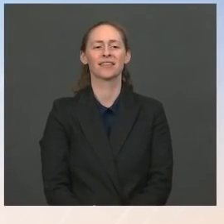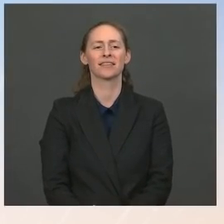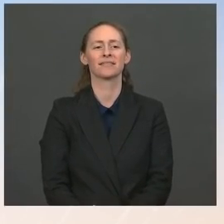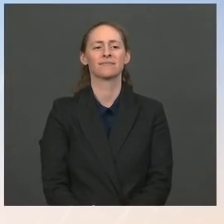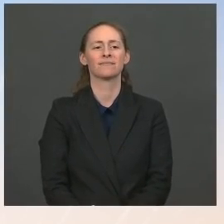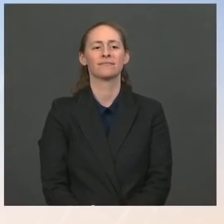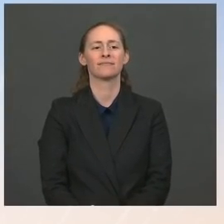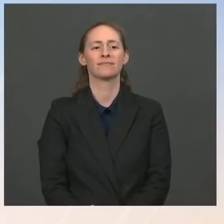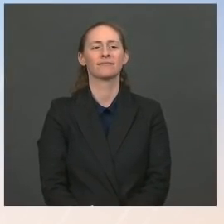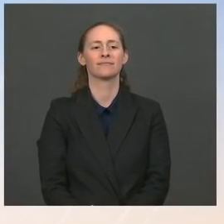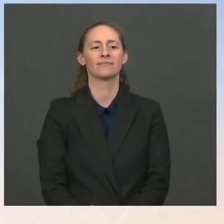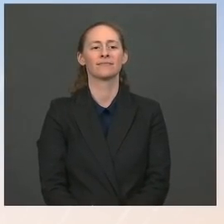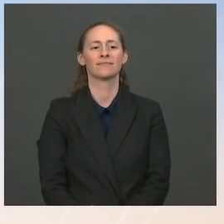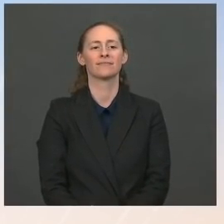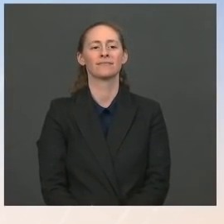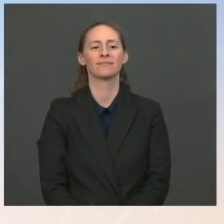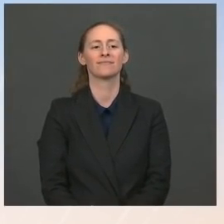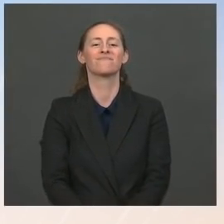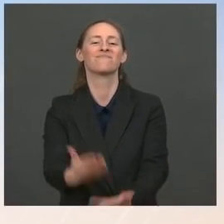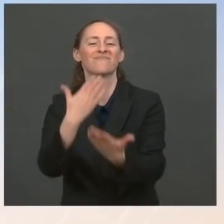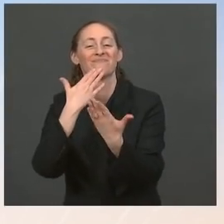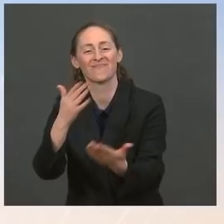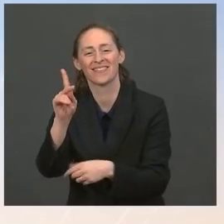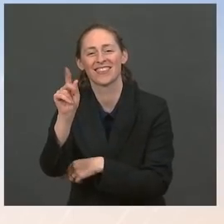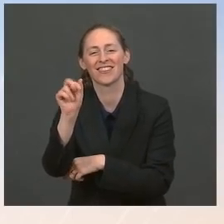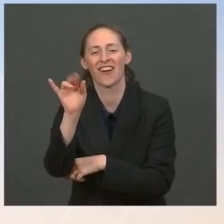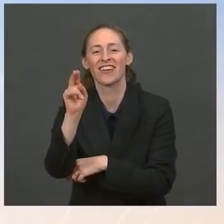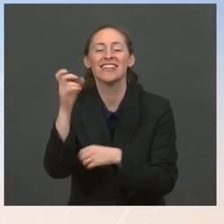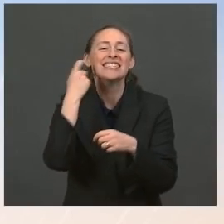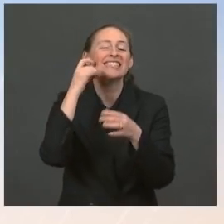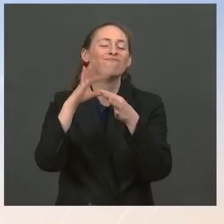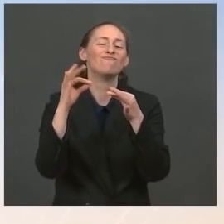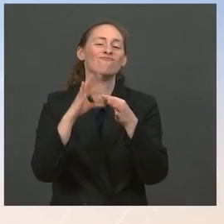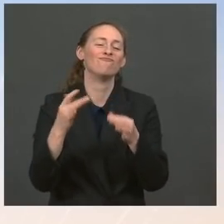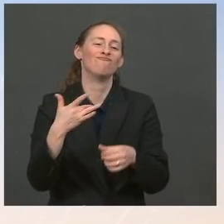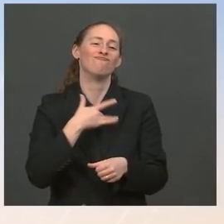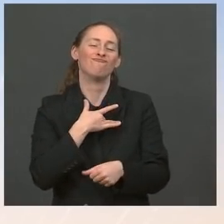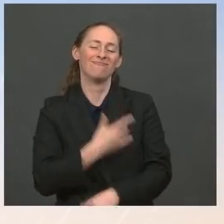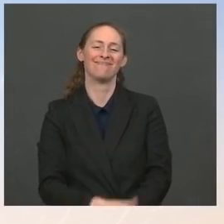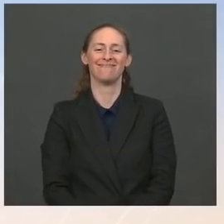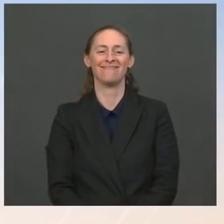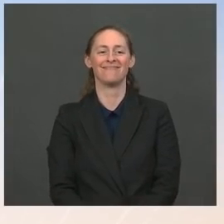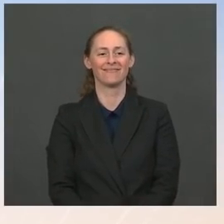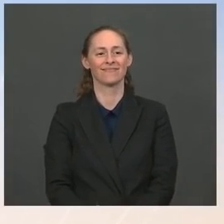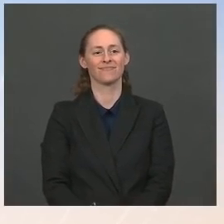And thanks for the chance to address you. We are so thrilled, so excited.